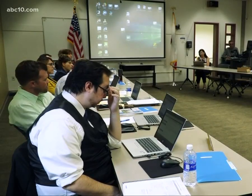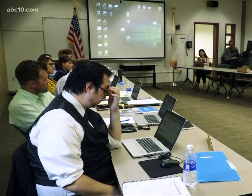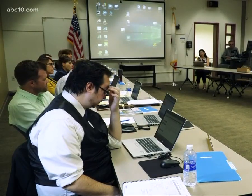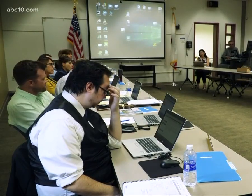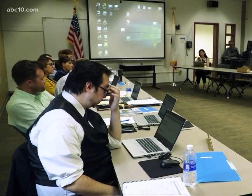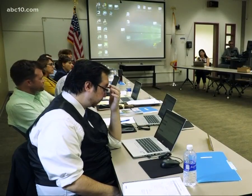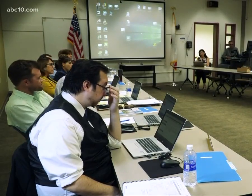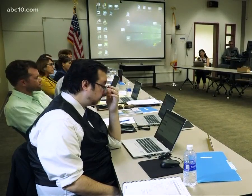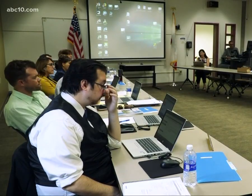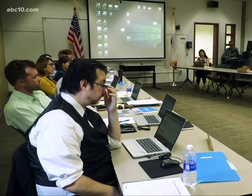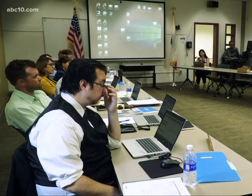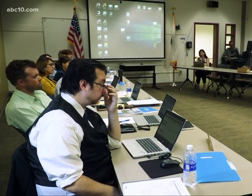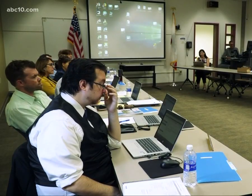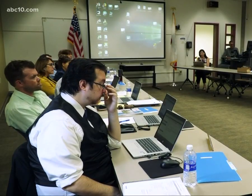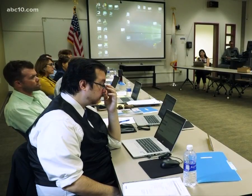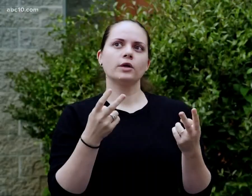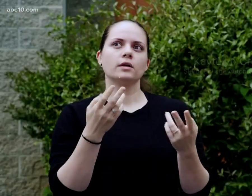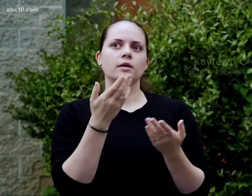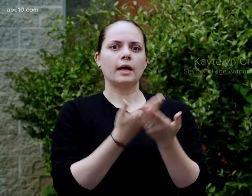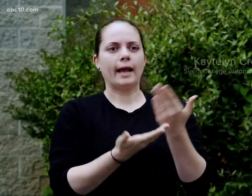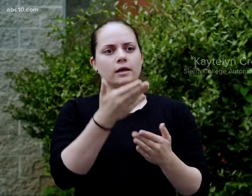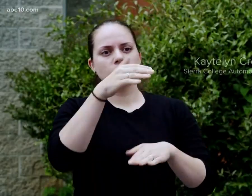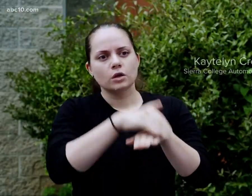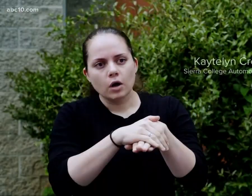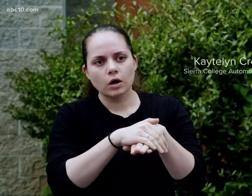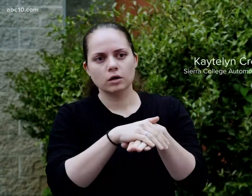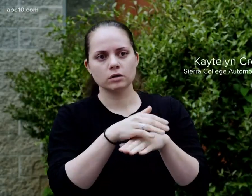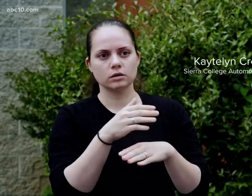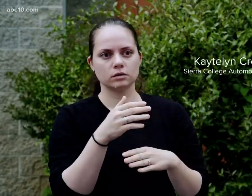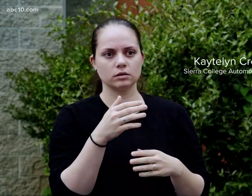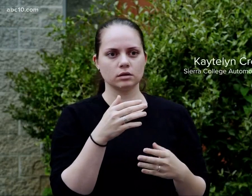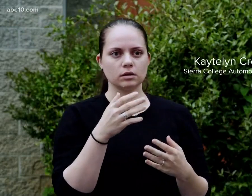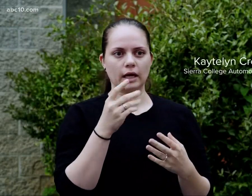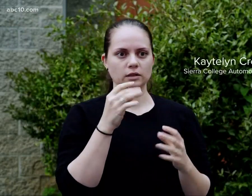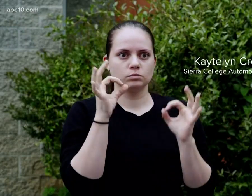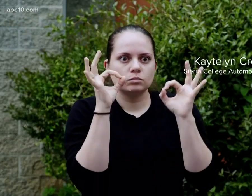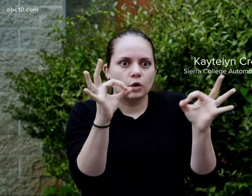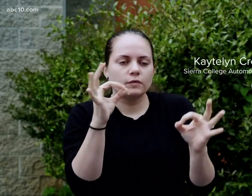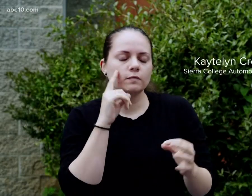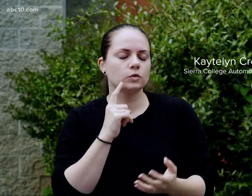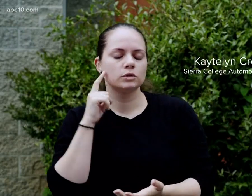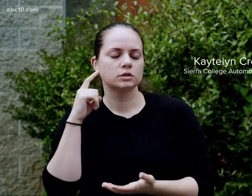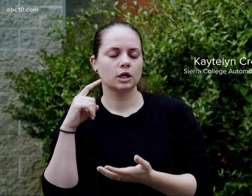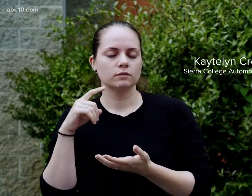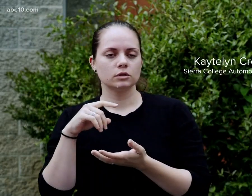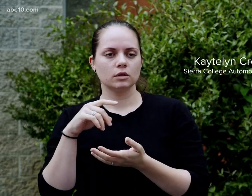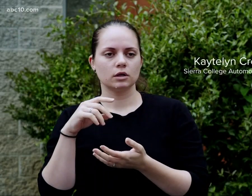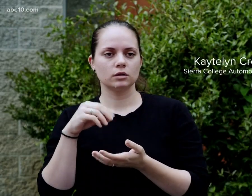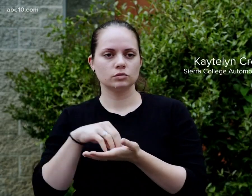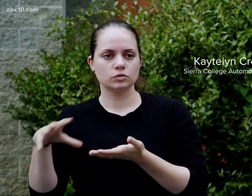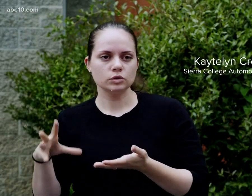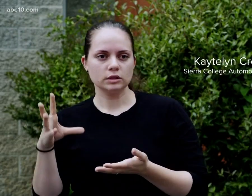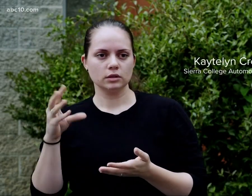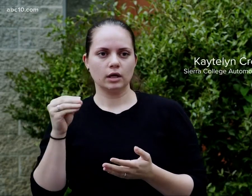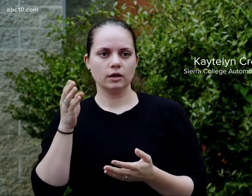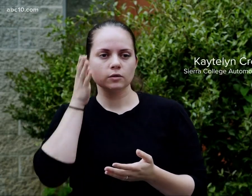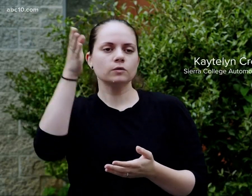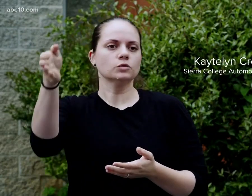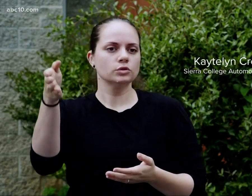SUSPEND THE PROGRAM FOR A YEAR WITH MORE CLASSES. THEY COULD STILL GET THEIR SUSPEND THE PROGRAM FOR A YEAR WITH MORE CLASSES. THEY COULD STILL GET THEIR TERP WITH MORE CLASSES. THEY COULD STILL GET THEIR TERP WITH MORE CLASSES. THEY COULD STILL GET THEIR TERP TIFF WITH MORE CLASSES. THEY COULD STILL GET THEIR TERP TIFF CAT WITH MORE CLASSES. THEY COULD STILL GET THEIR TERP TIFF CAT OR WITH MORE CLASSES. THEY COULD STILL GET THEIR TERP TIFF CAT OR DEGREE, WITH MORE CLASSES. THEY COULD STILL GET THEIR TERP TIFF CAT OR DEGREE, BUT WITH MORE CLASSES. THEY COULD STILL GET THEIR TERP TIFF CAT OR DEGREE, BUT THE THEY COULD STILL GET THEIR TERP TIFF CAT OR DEGREE, BUT THE THEY COULD STILL GET THEIR TERP TIFF CAT OR DEGREE, BUT THE WORRY THEY COULD STILL GET THEIR TERP TIFF CAT OR DEGREE, BUT THE WORRY THERE, THEY COULD STILL GET THEIR TERP TIFF CAT OR DEGREE, BUT THE WORRY THERE, OTHER THEY COULD STILL GET THEIR TERP TIFF CAT OR DEGREE, BUT THE WORRY THERE, OTHER STUDENTS THEY COULD STILL GET THEIR TERP TIFF CAT OR DEGREE, BUT THE WORRY THERE, OTHER STUDENTS MAY TIFF CAT OR DEGREE, BUT THE WORRY THERE, OTHER STUDENTS MAY TIFF CAT OR DEGREE, BUT THE WORRY THERE, OTHER STUDENTS MAY NEED TIFF CAT OR DEGREE, BUT THE WORRY THERE, OTHER STUDENTS MAY NEED TO TIFF CAT OR DEGREE, BUT THE WORRY THERE, OTHER STUDENTS MAY NEED TO TRANSFER TIFF CAT OR DEGREE, BUT THE WORRY THERE, OTHER STUDENTS MAY NEED TO TRANSFER SCHOOLS TIFF CAT OR DEGREE, BUT THE WORRY THERE, OTHER STUDENTS MAY NEED TO TRANSFER SCHOOLS ON WORRY THERE, OTHER STUDENTS MAY NEED TO TRANSFER SCHOOLS ON WORRY THERE, OTHER STUDENTS MAY NEED TO TRANSFER SCHOOLS ON MAJORS,